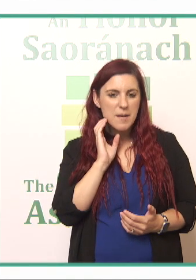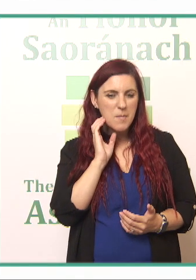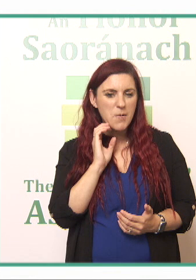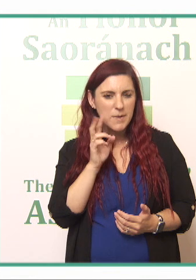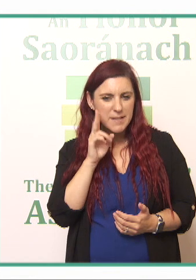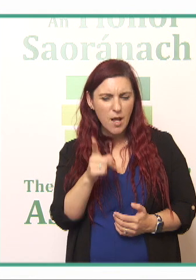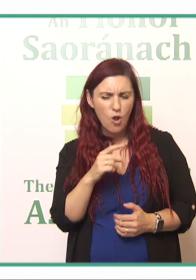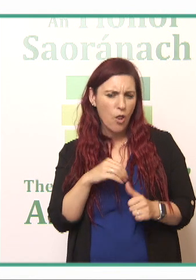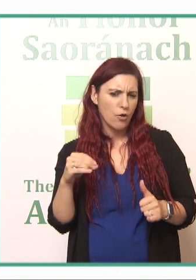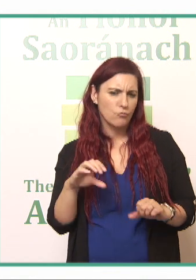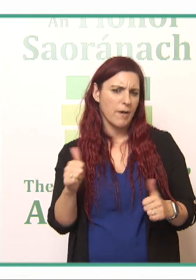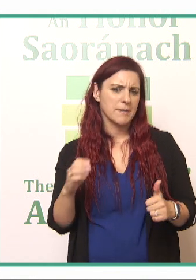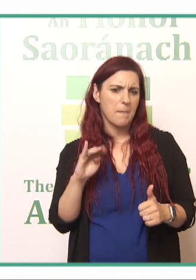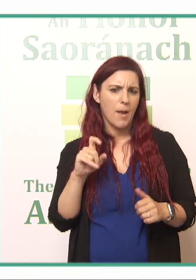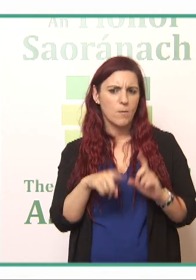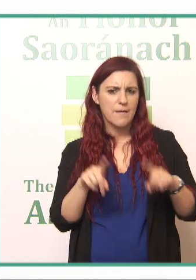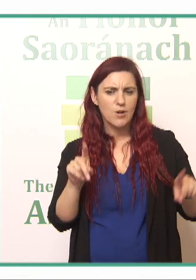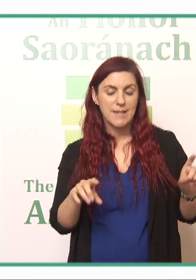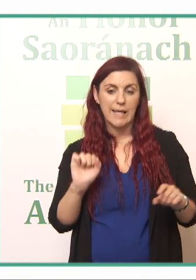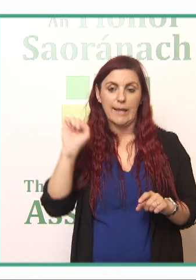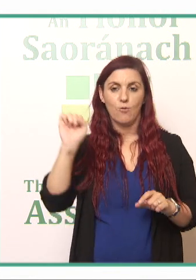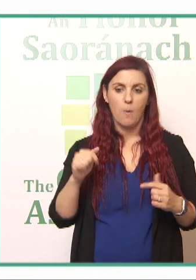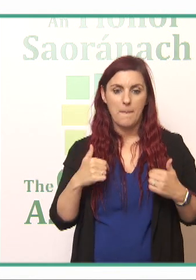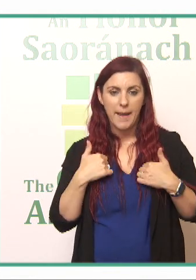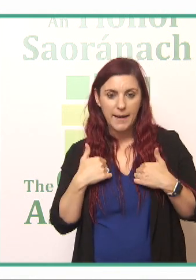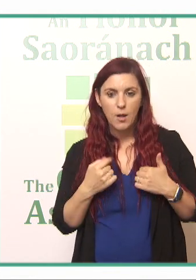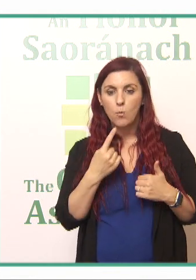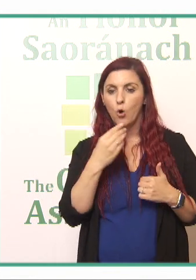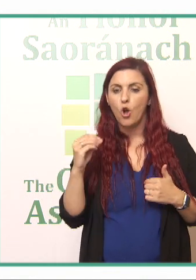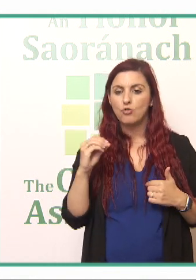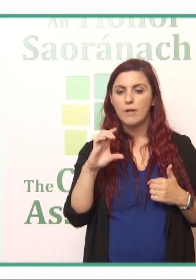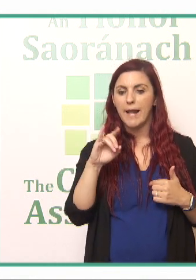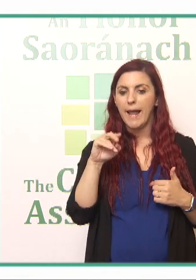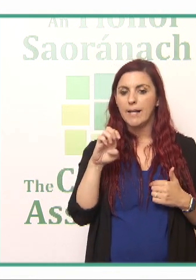hero of mine who farmed the most wonderful 100 hectare Farm in the barn and loved her place and